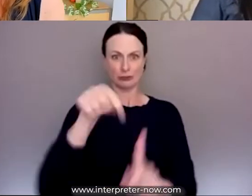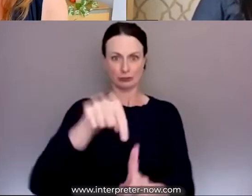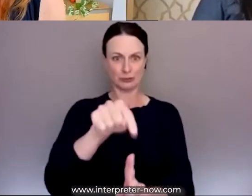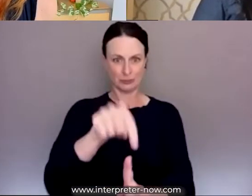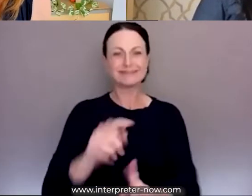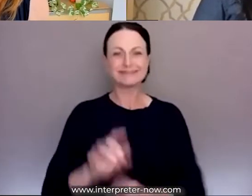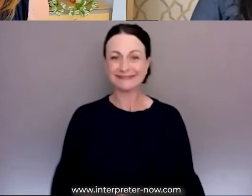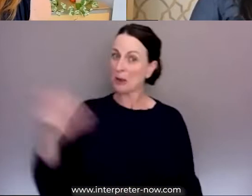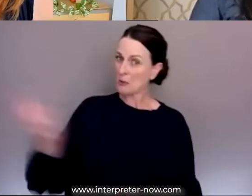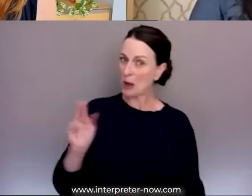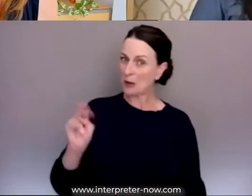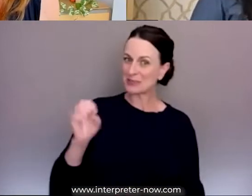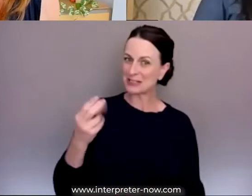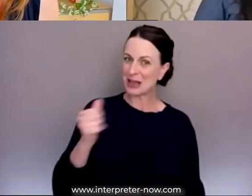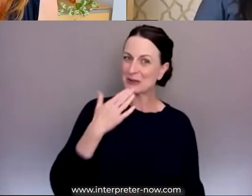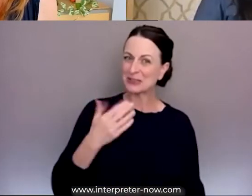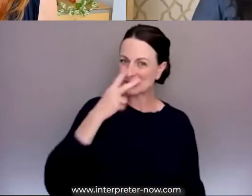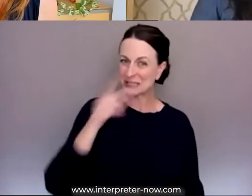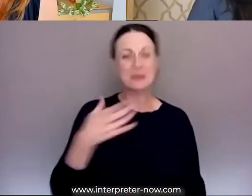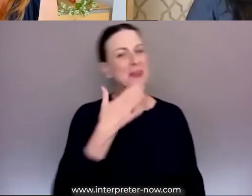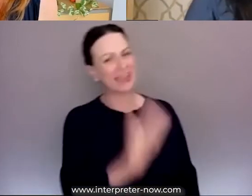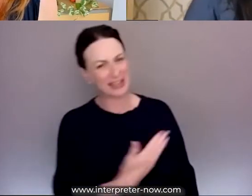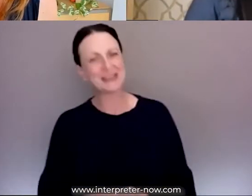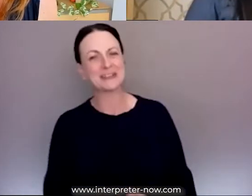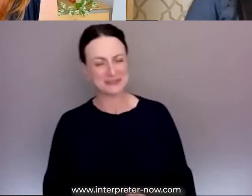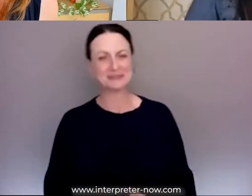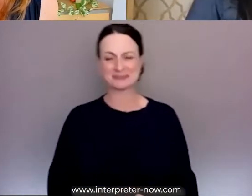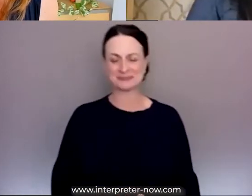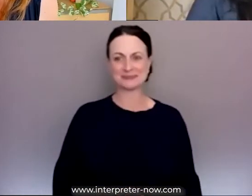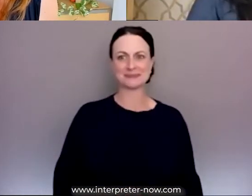Good to see you. Yes. Thank you for having me on today.